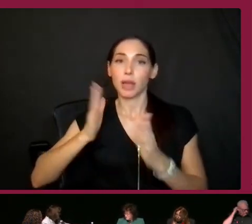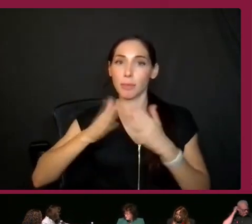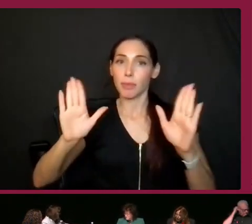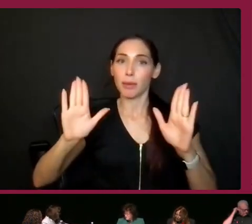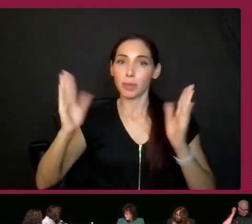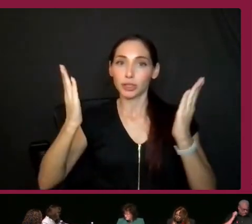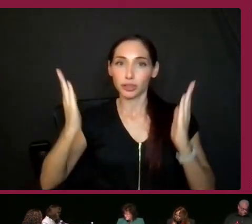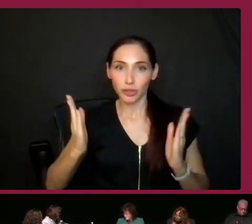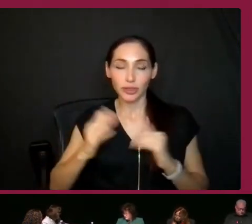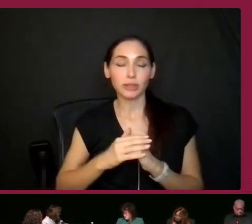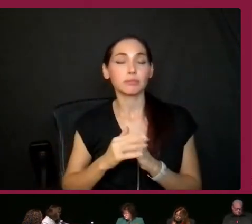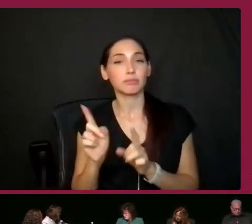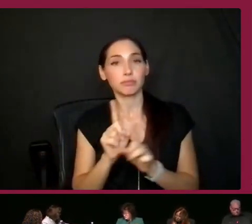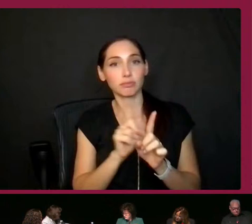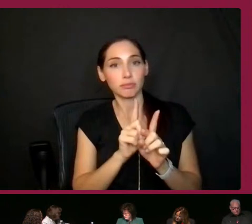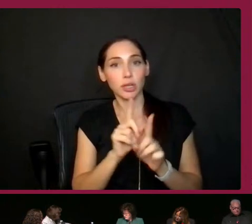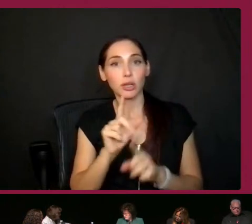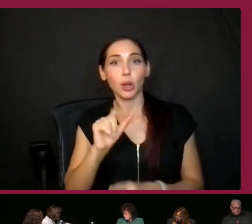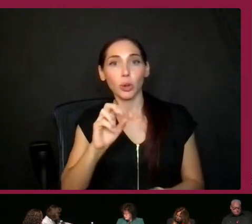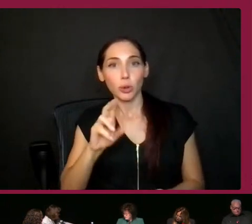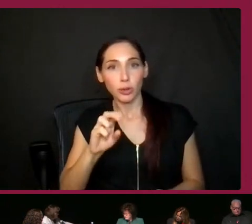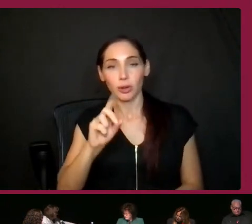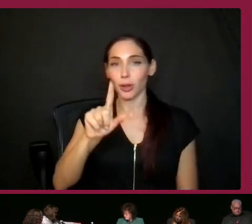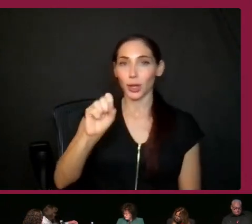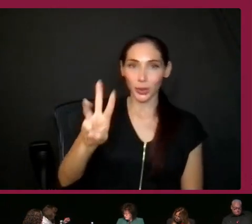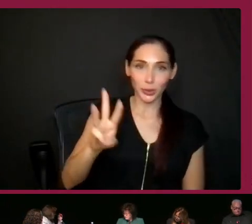whereas Lew Stults served his nation as a